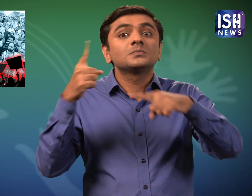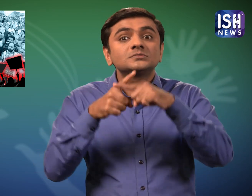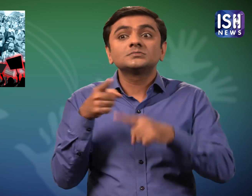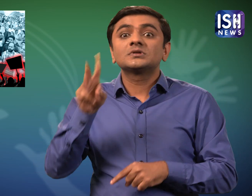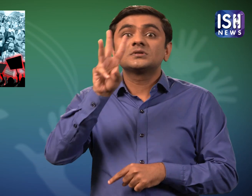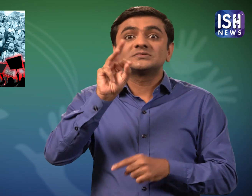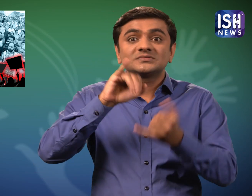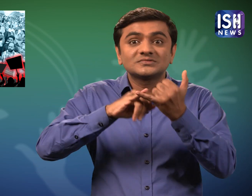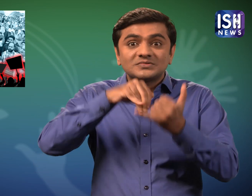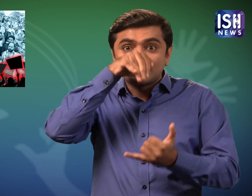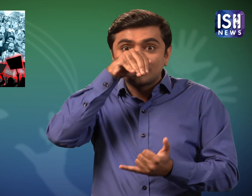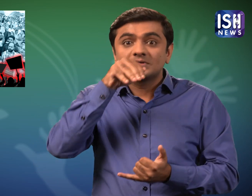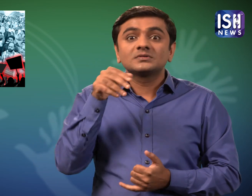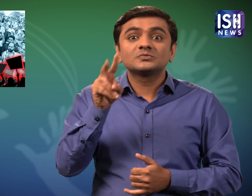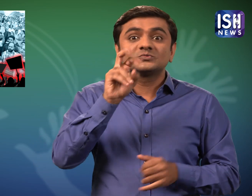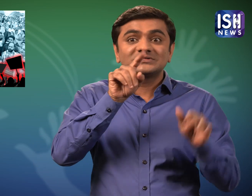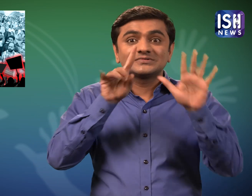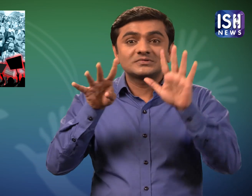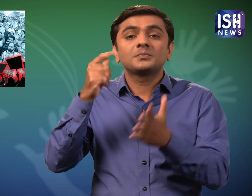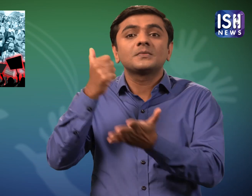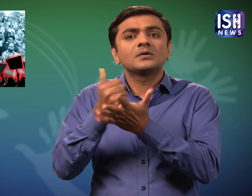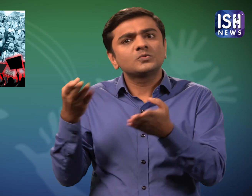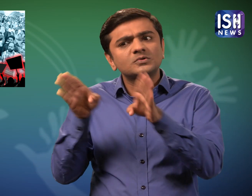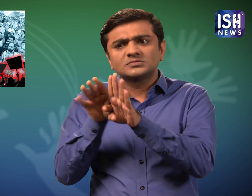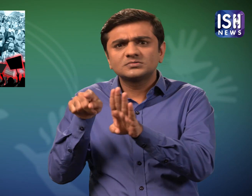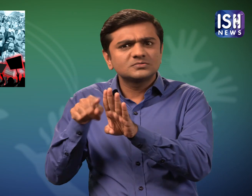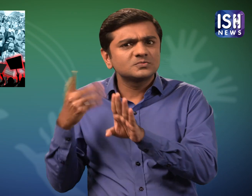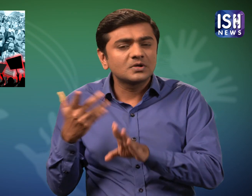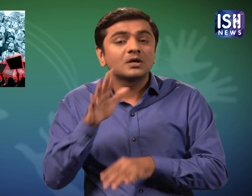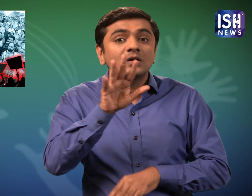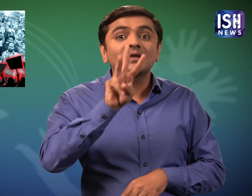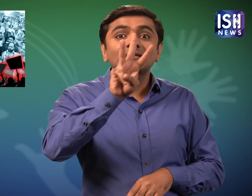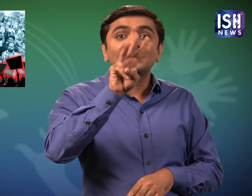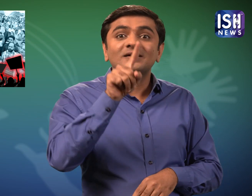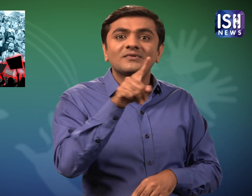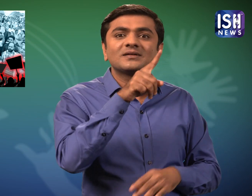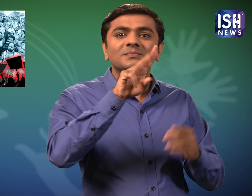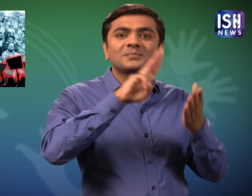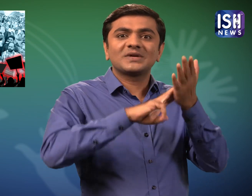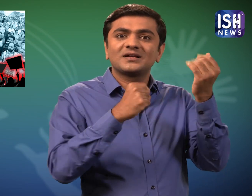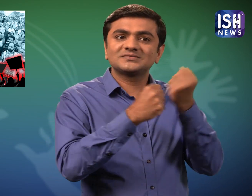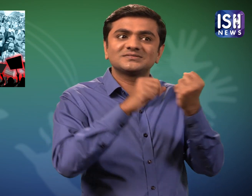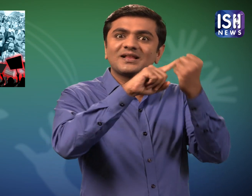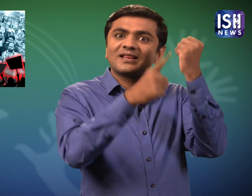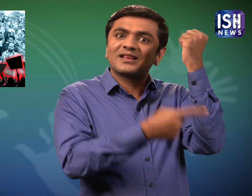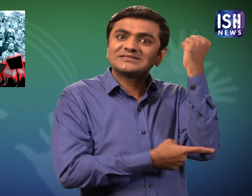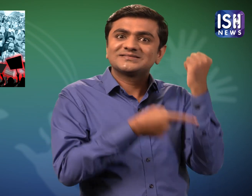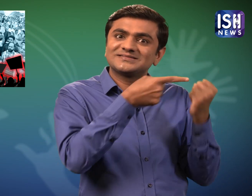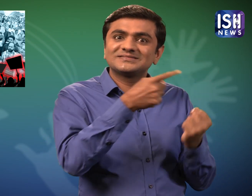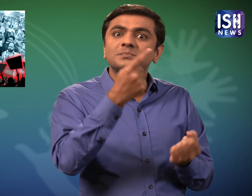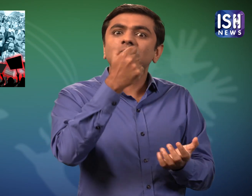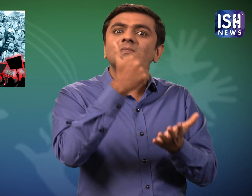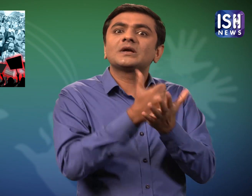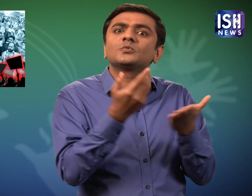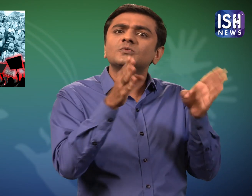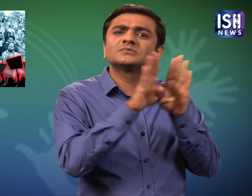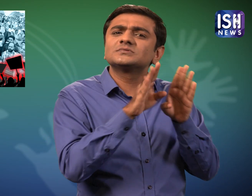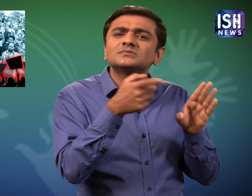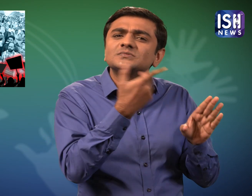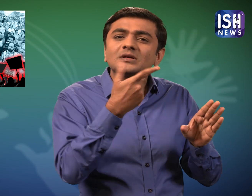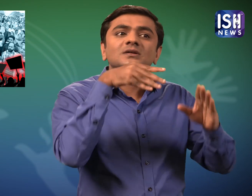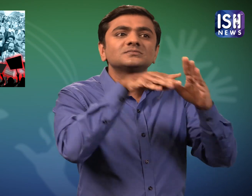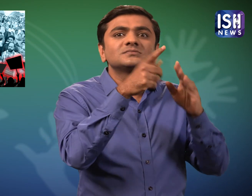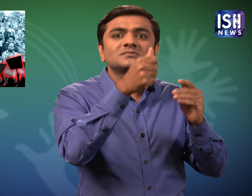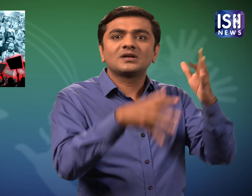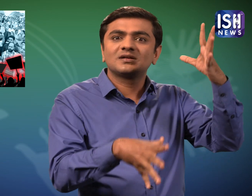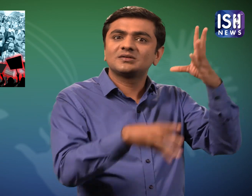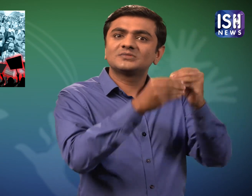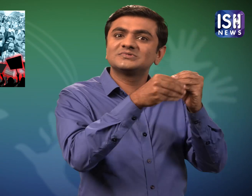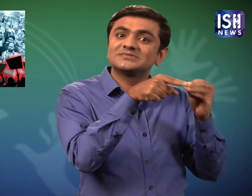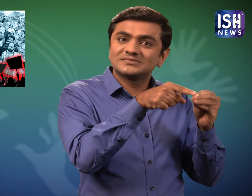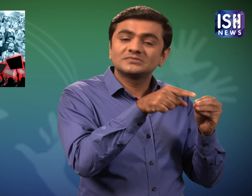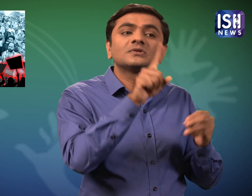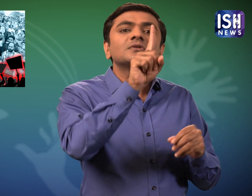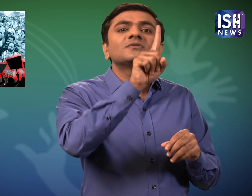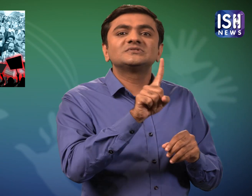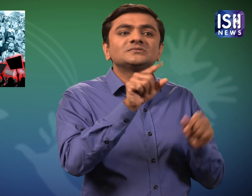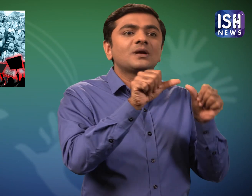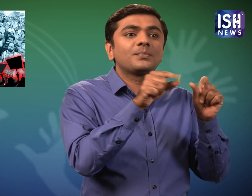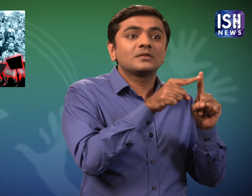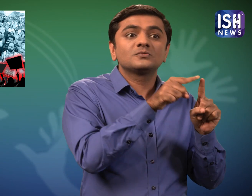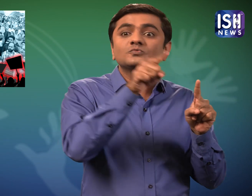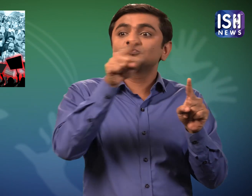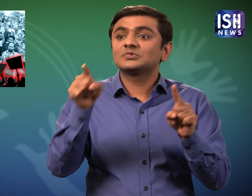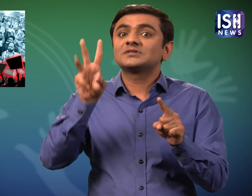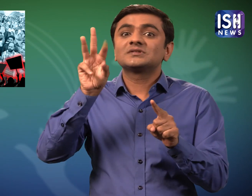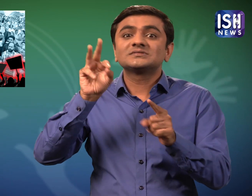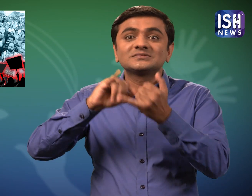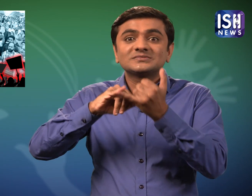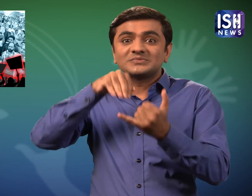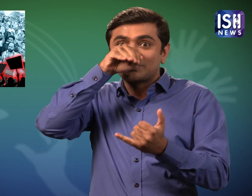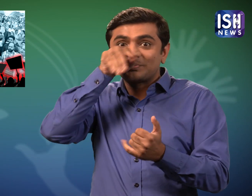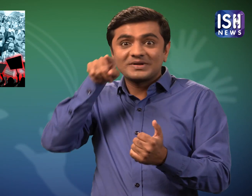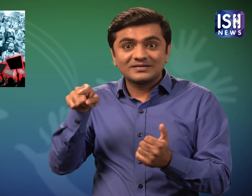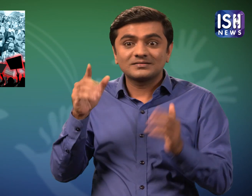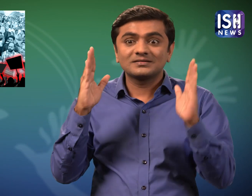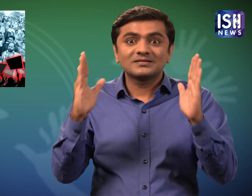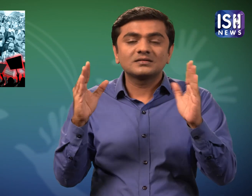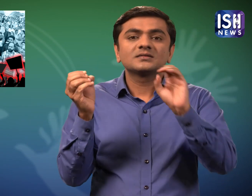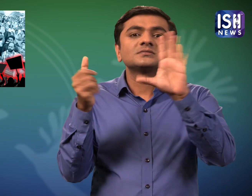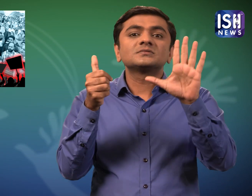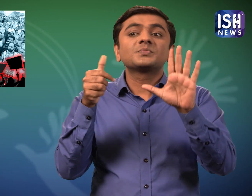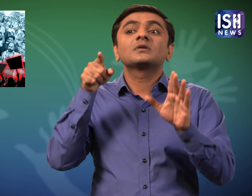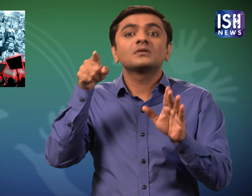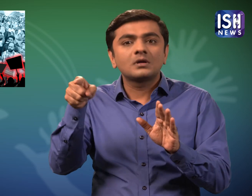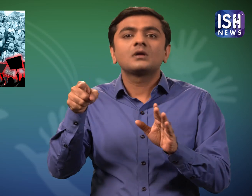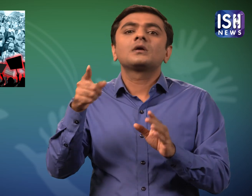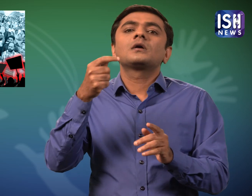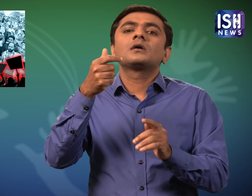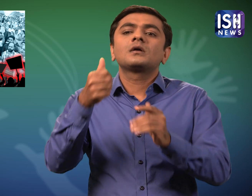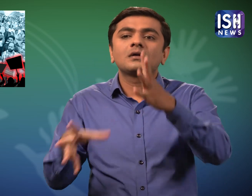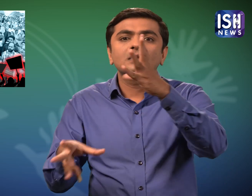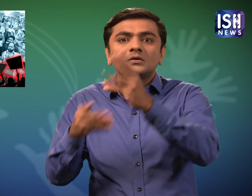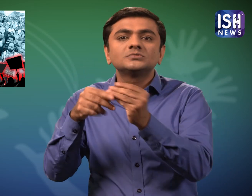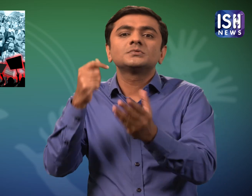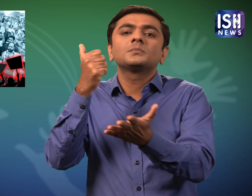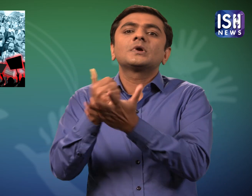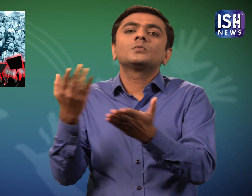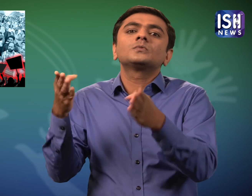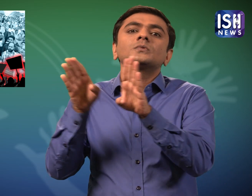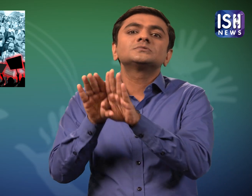just like 31st March is the bank's yearly closing, from 1st April to 30th September is the Banks half yearly closing. This is why the banks will remain shut.